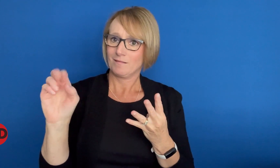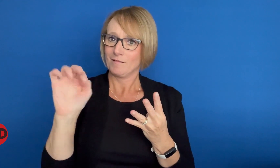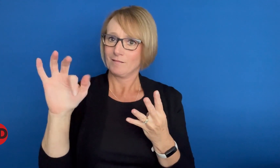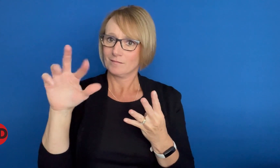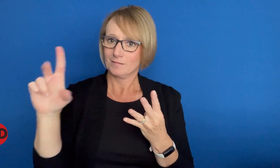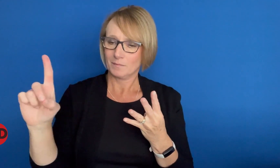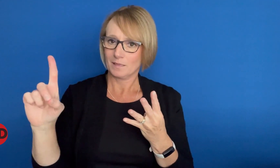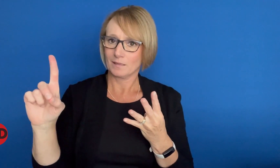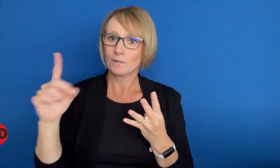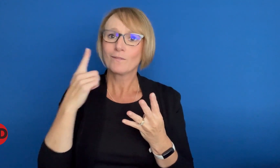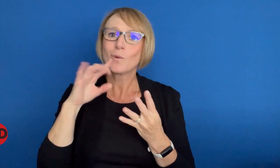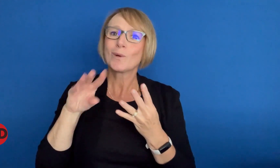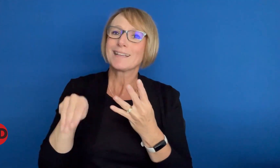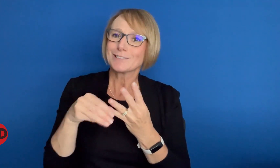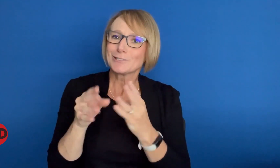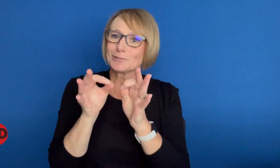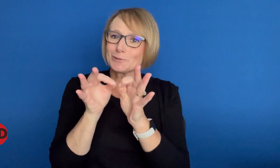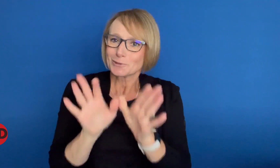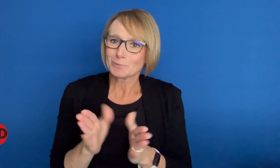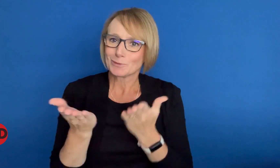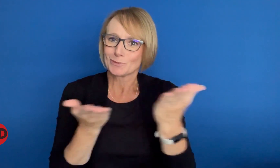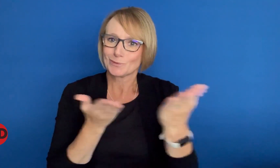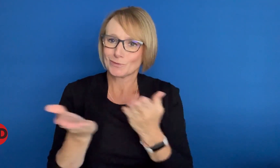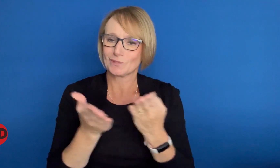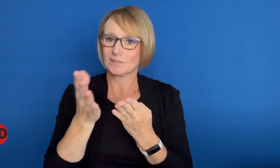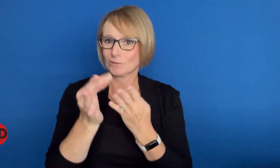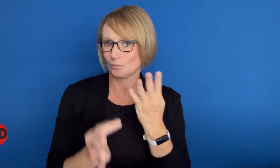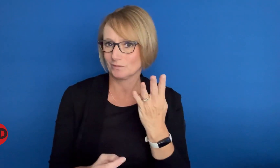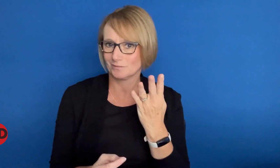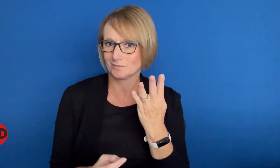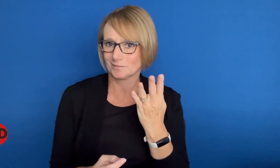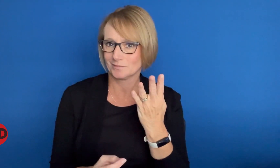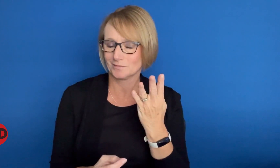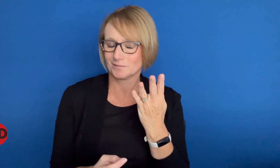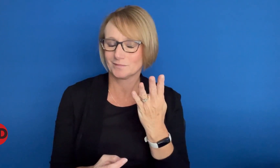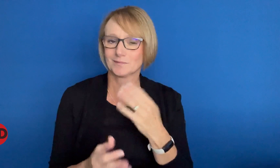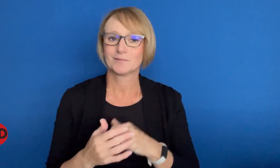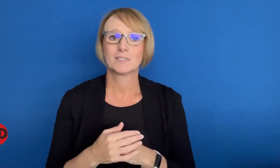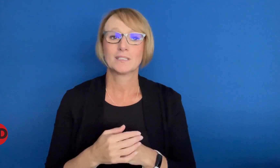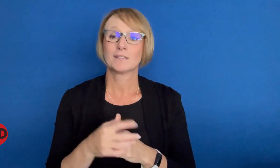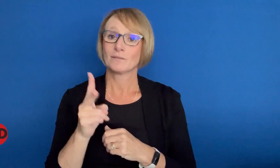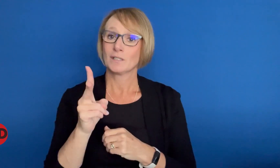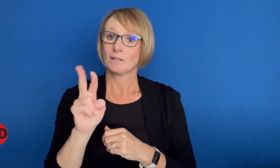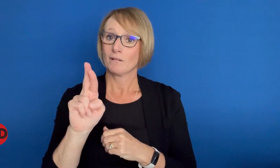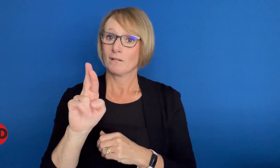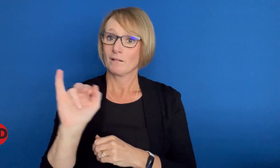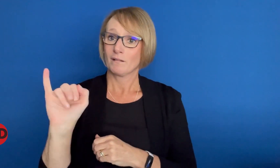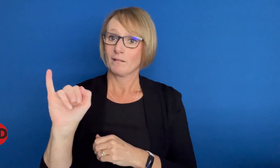VRI On Demand is designed to provide communication access for short